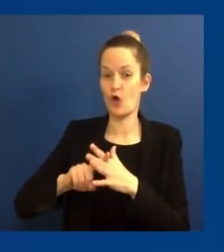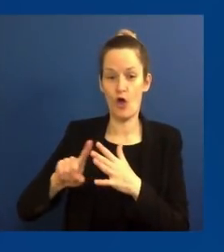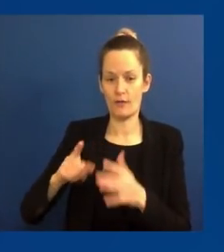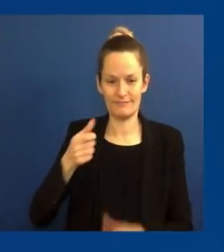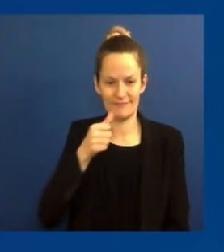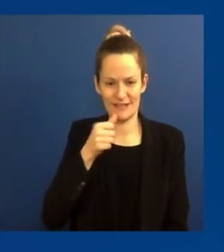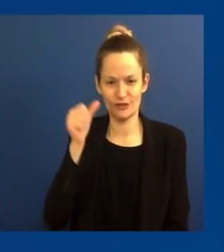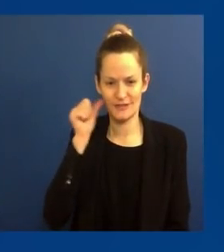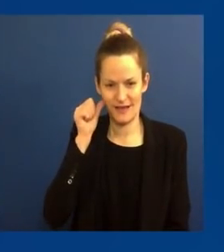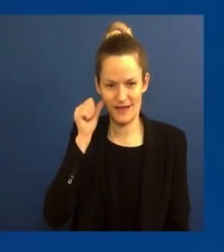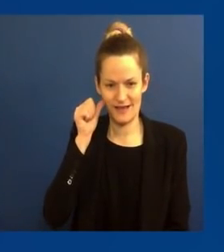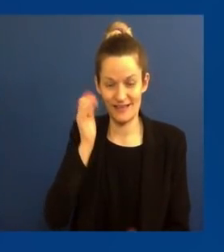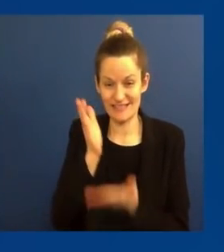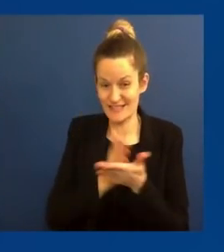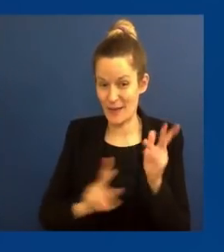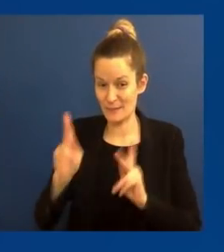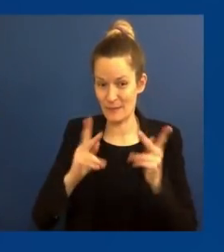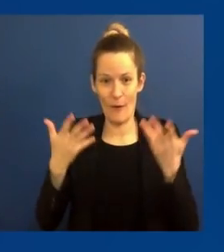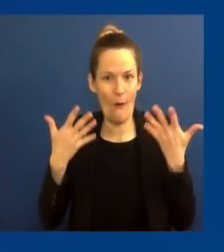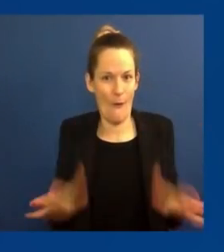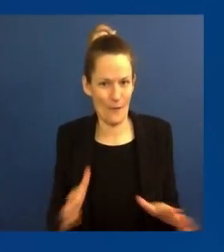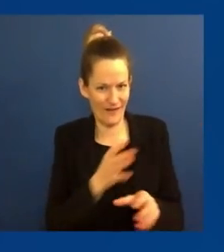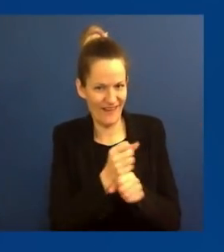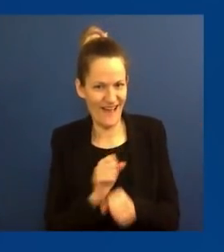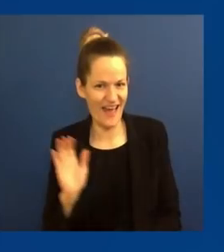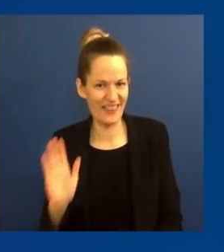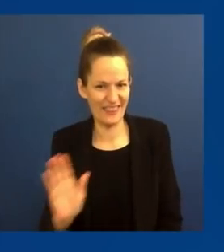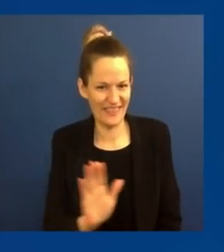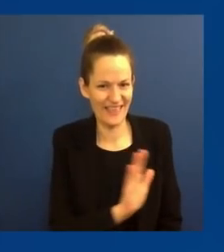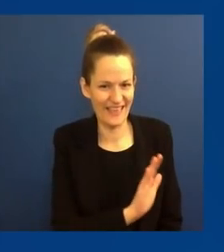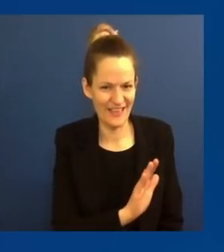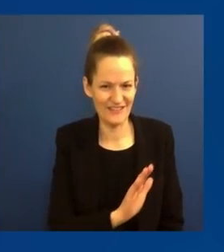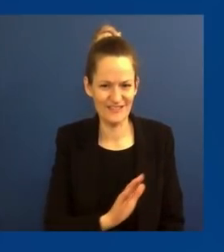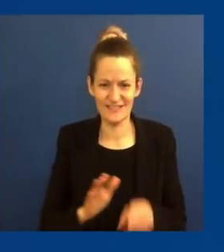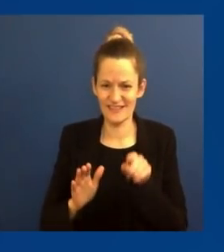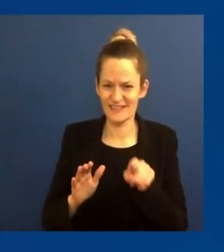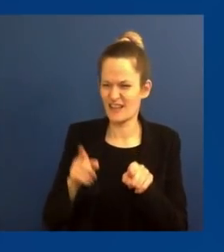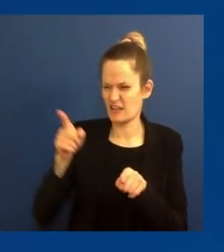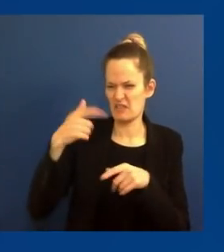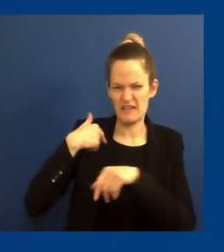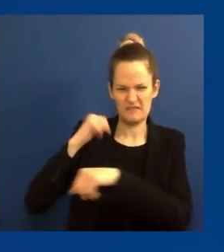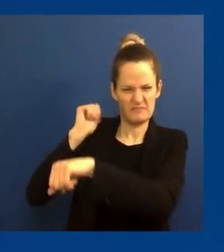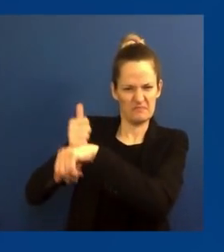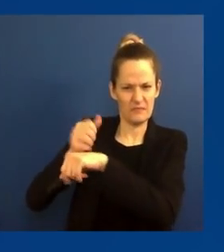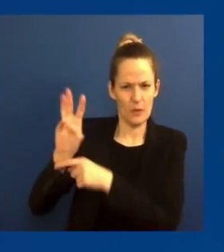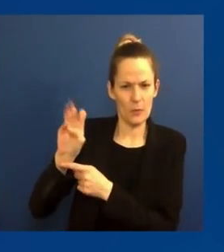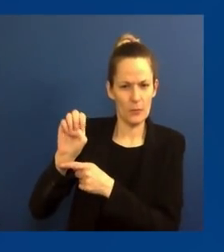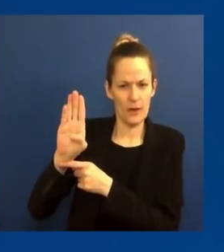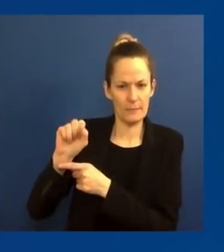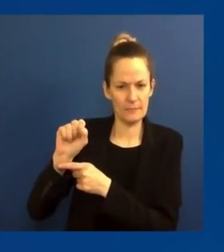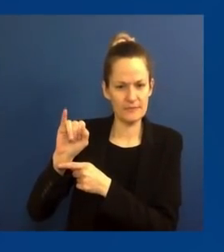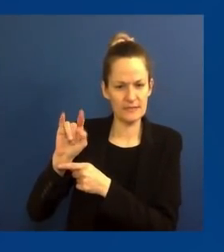The day after the website launched was yesterday -- sorry, it was midweek. So we started shipping right away.